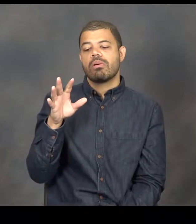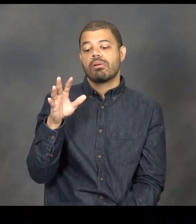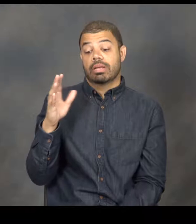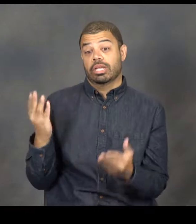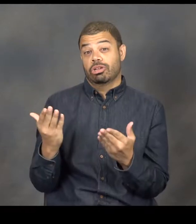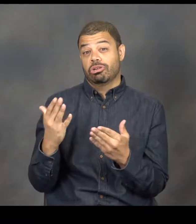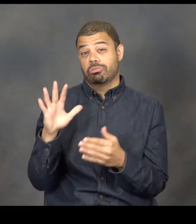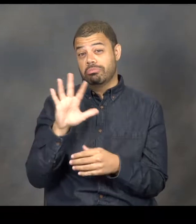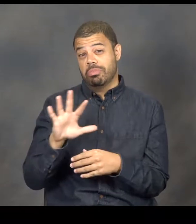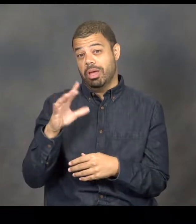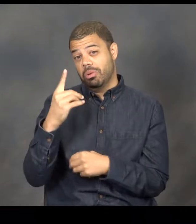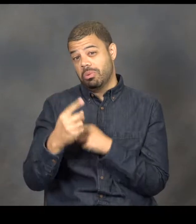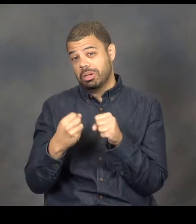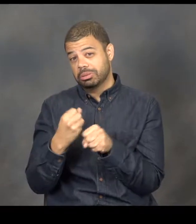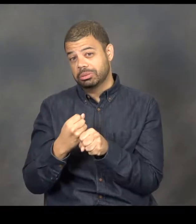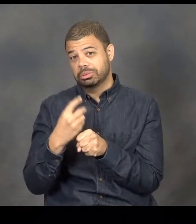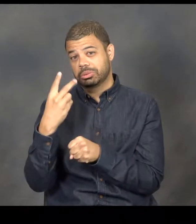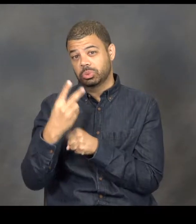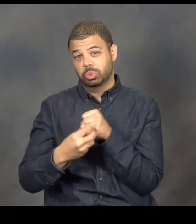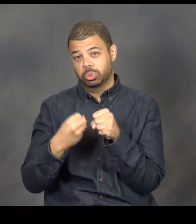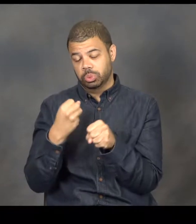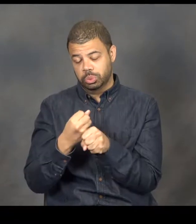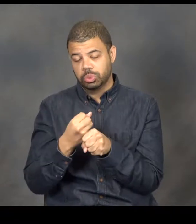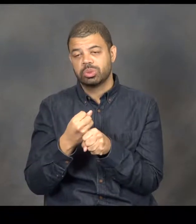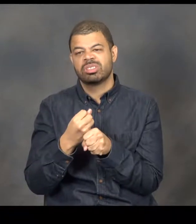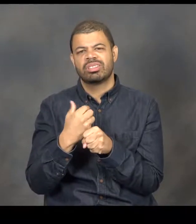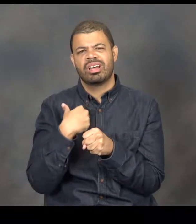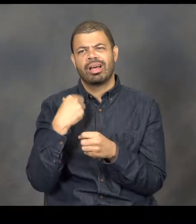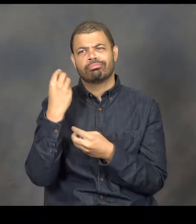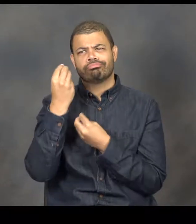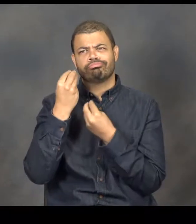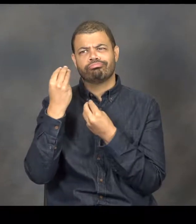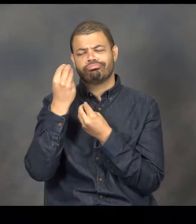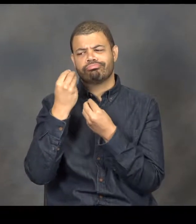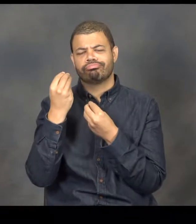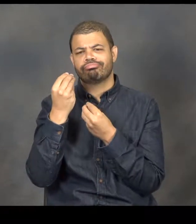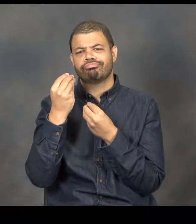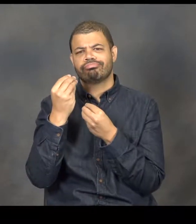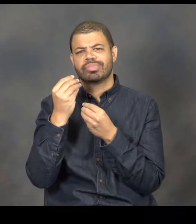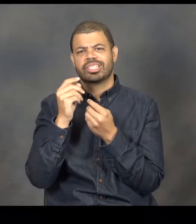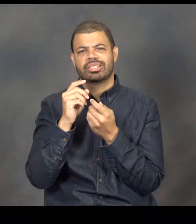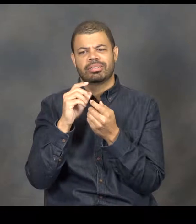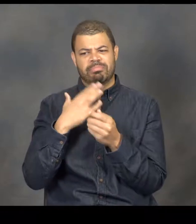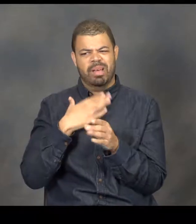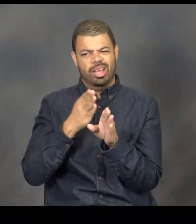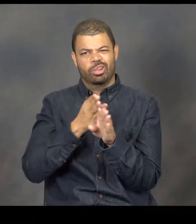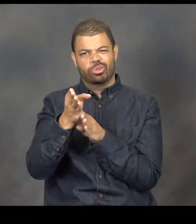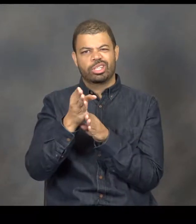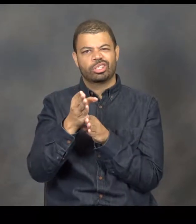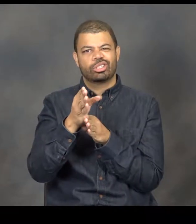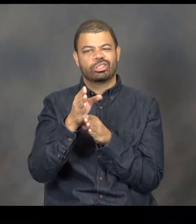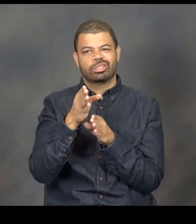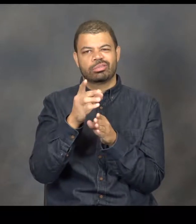I started thinking about making a change in my career and I found a job here at Community Action Duluth